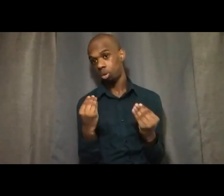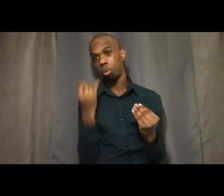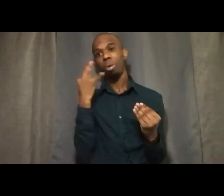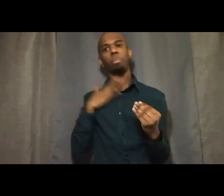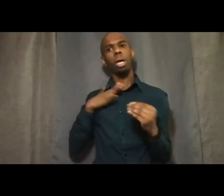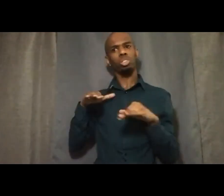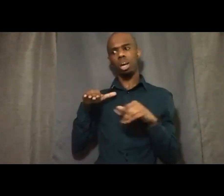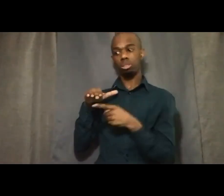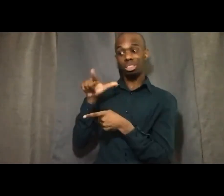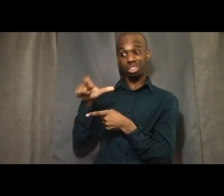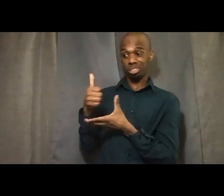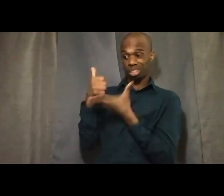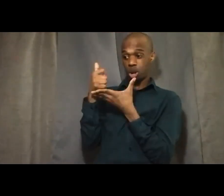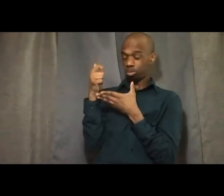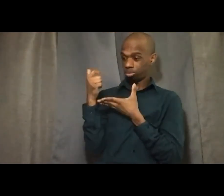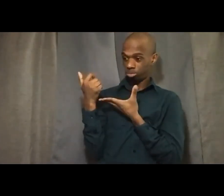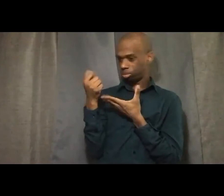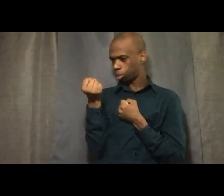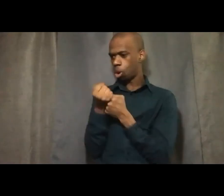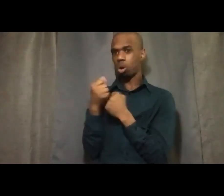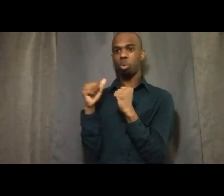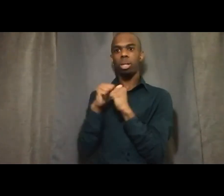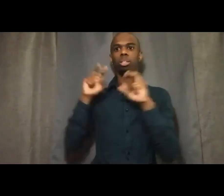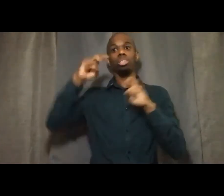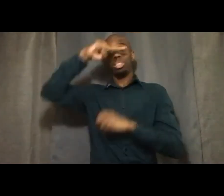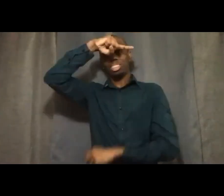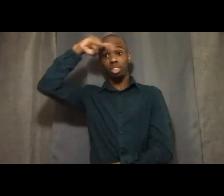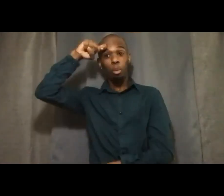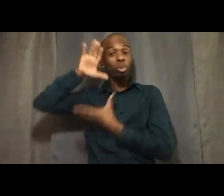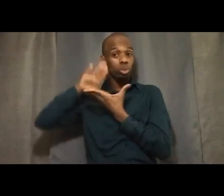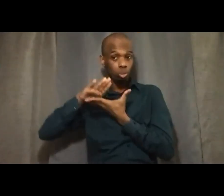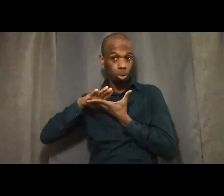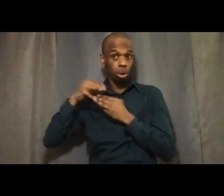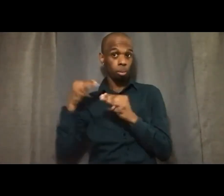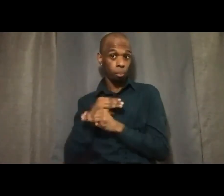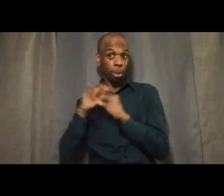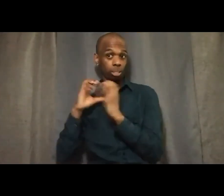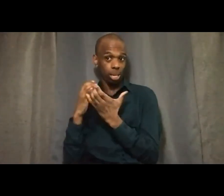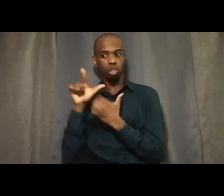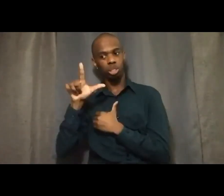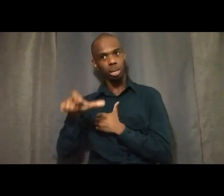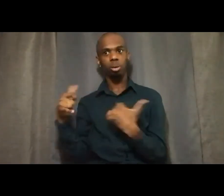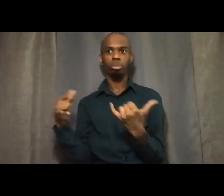pass the summer school math class that she has to go to 'cause she couldn't get through regular math.